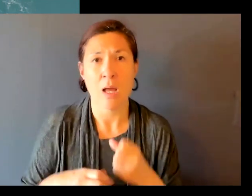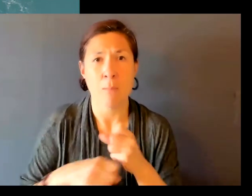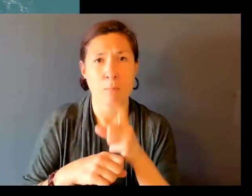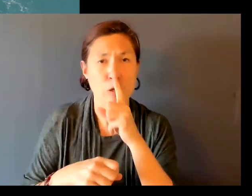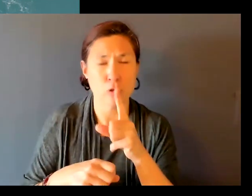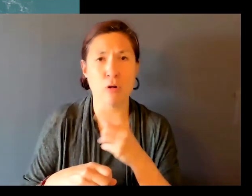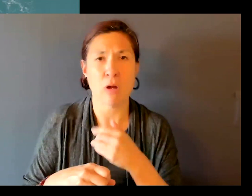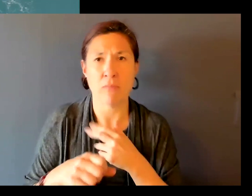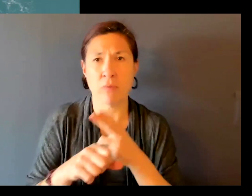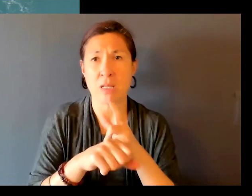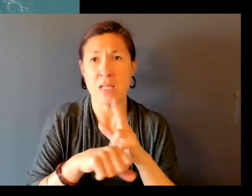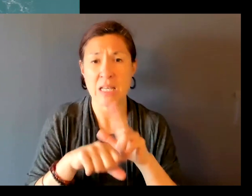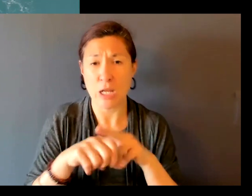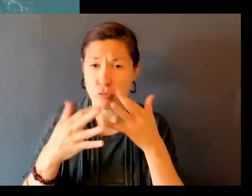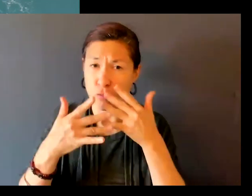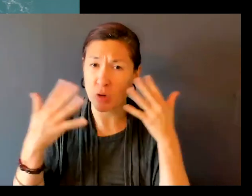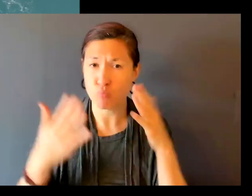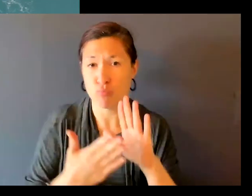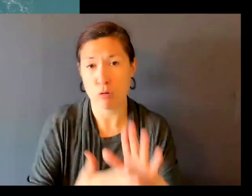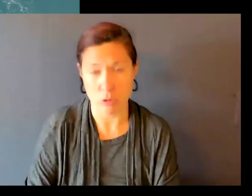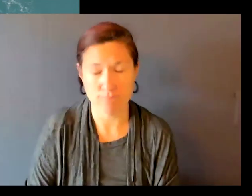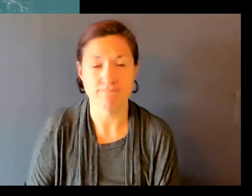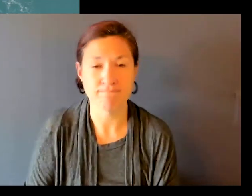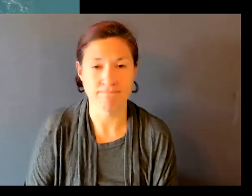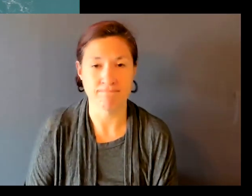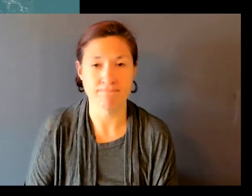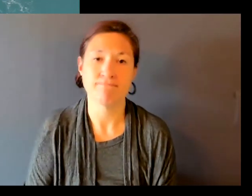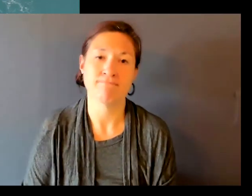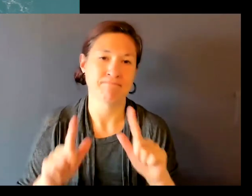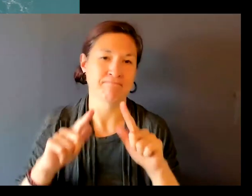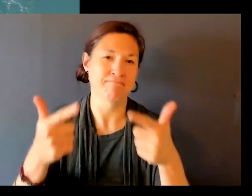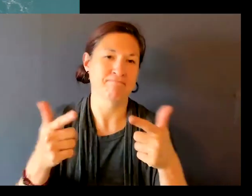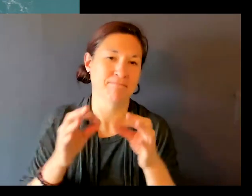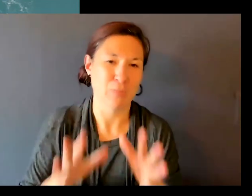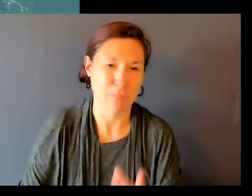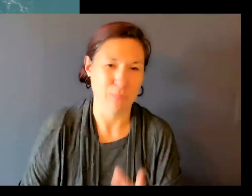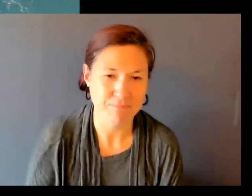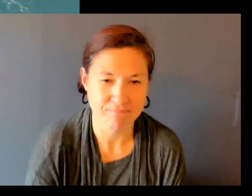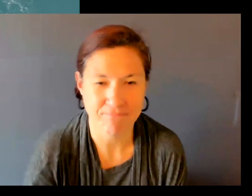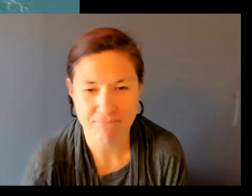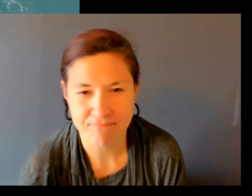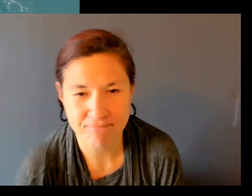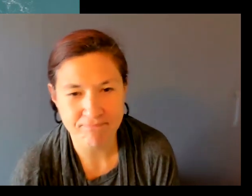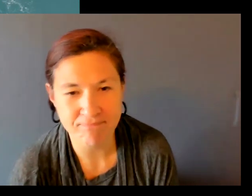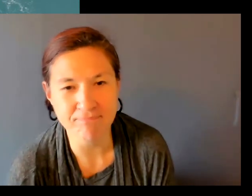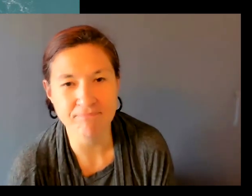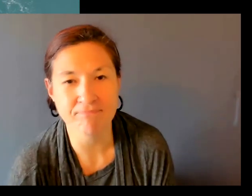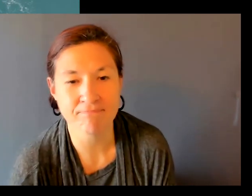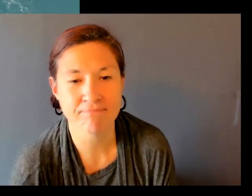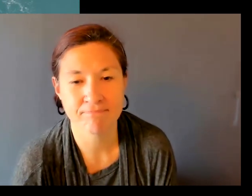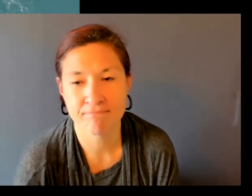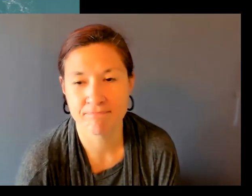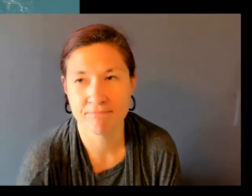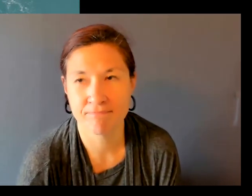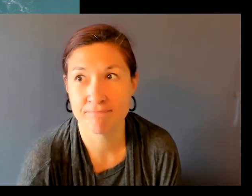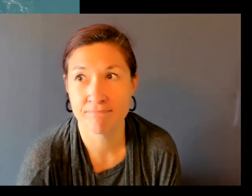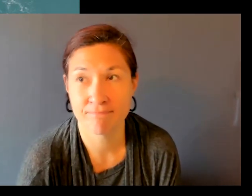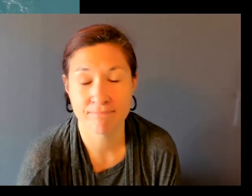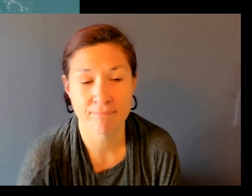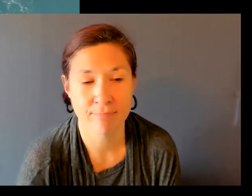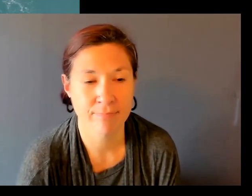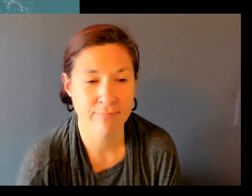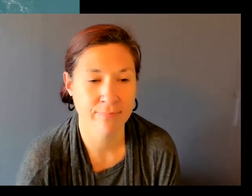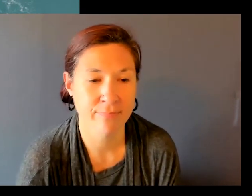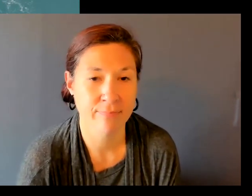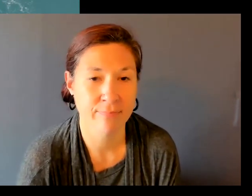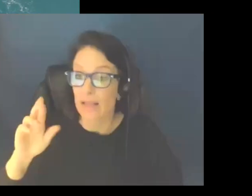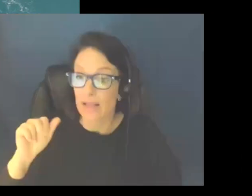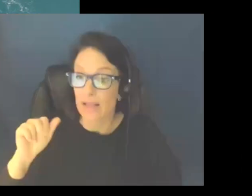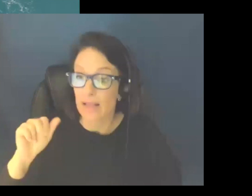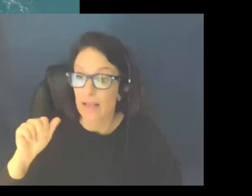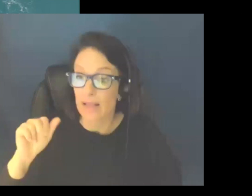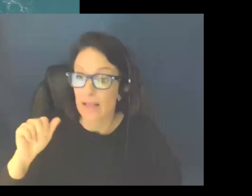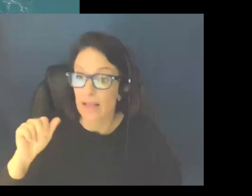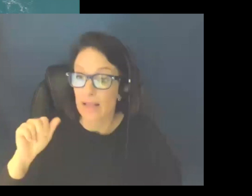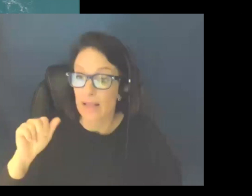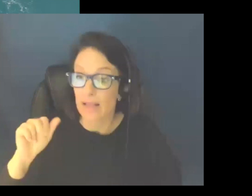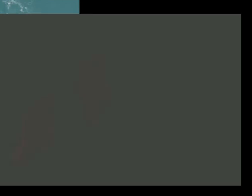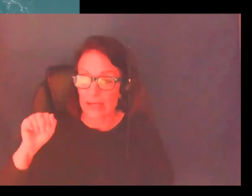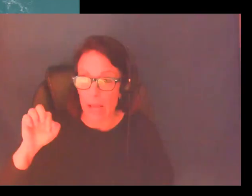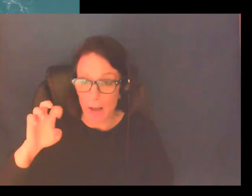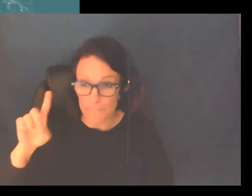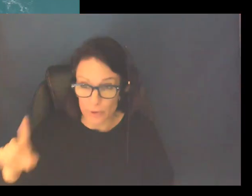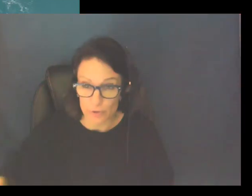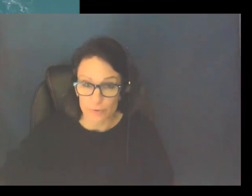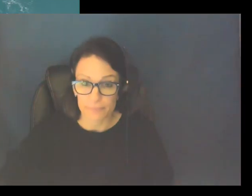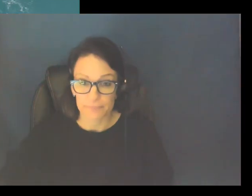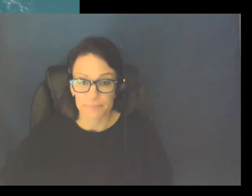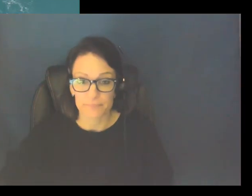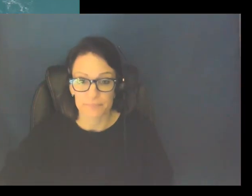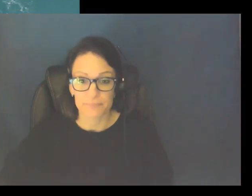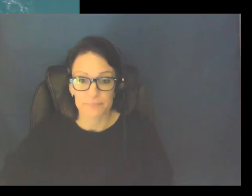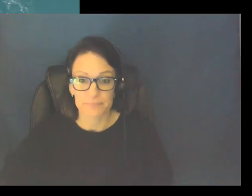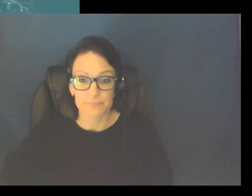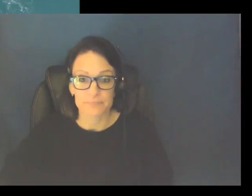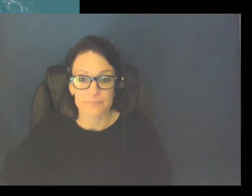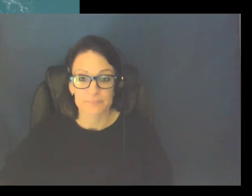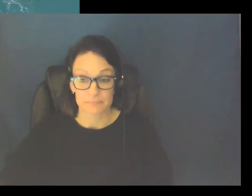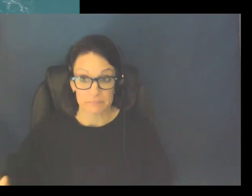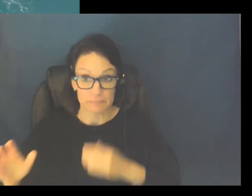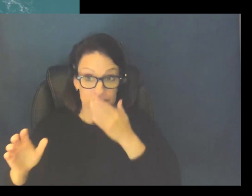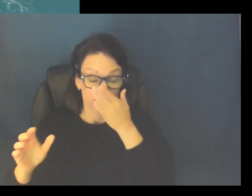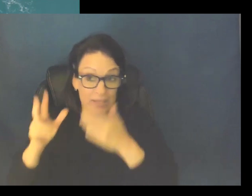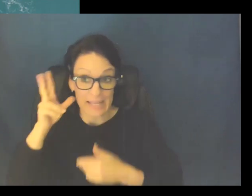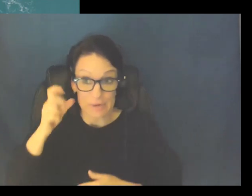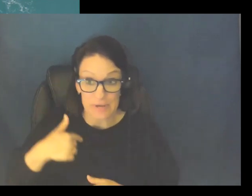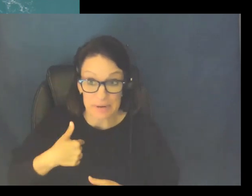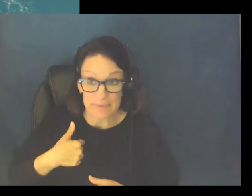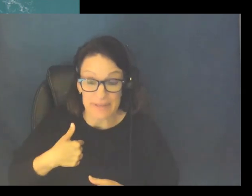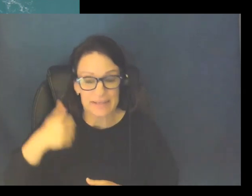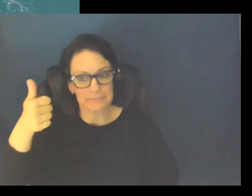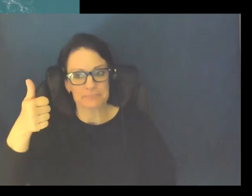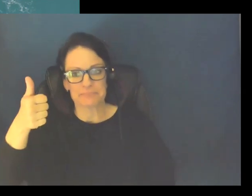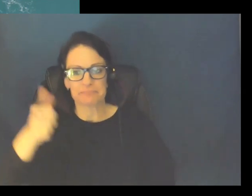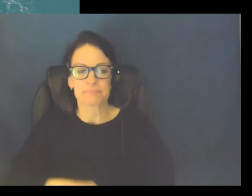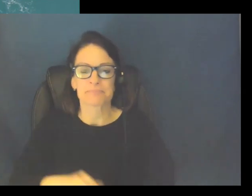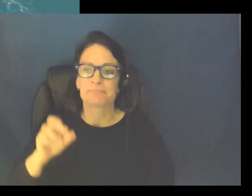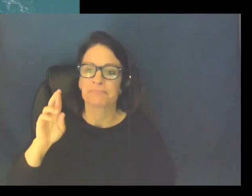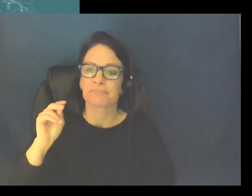These three bays have seen horseshoe crab numbers plummet over the past 25 years. Yet still a small fraction of horseshoe crabs return each spring to spawn there. Each of these bays have the potential to rebuild their horseshoe crab populations if the division of marine fisheries would close these three bays to horseshoe crab harvesting. And if the Commonwealth would invest in additional coastal restoration projects.